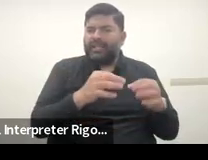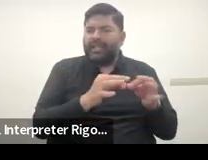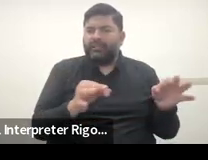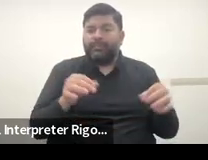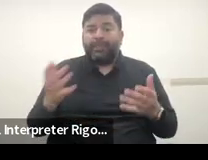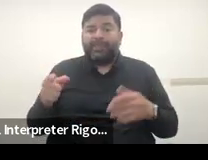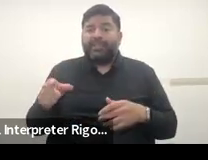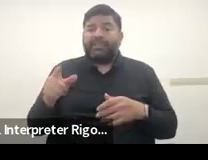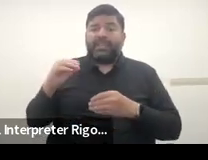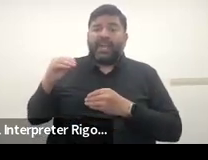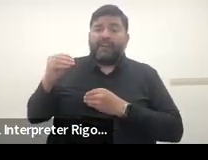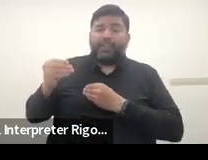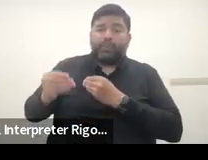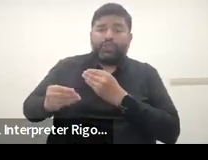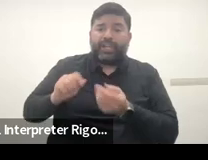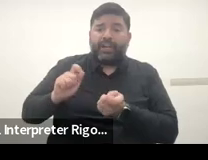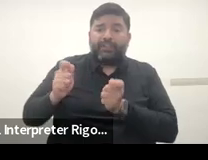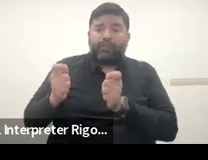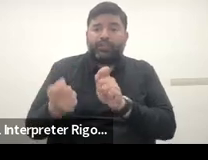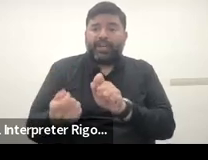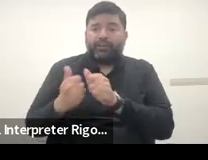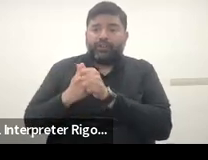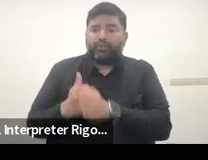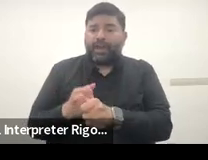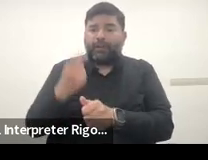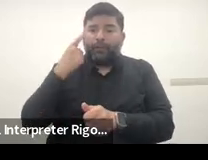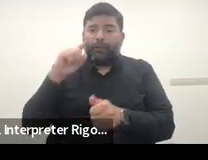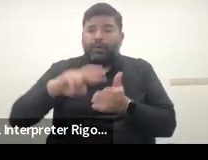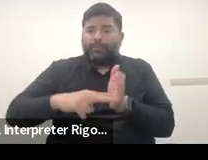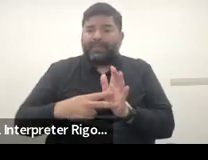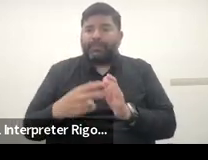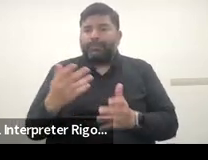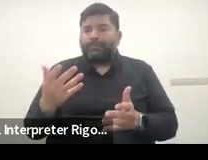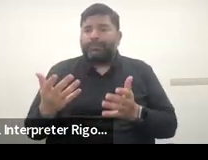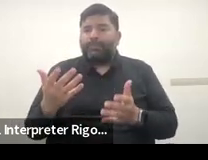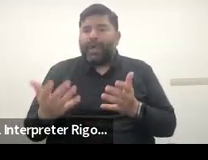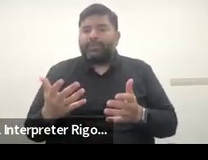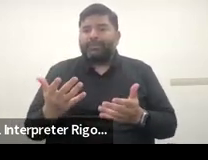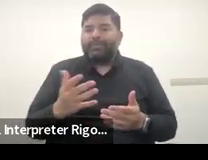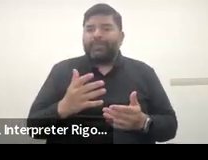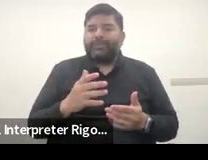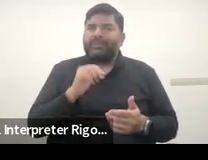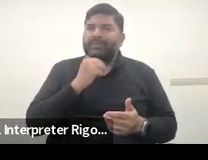meaning so what I guess_perhaps this is not a fair question, but do you think you have understood